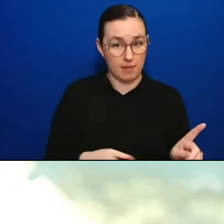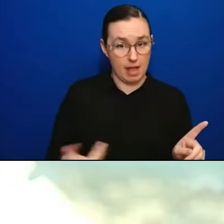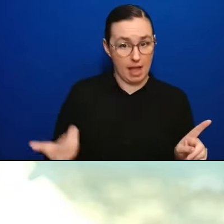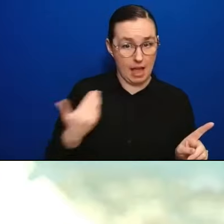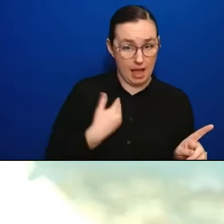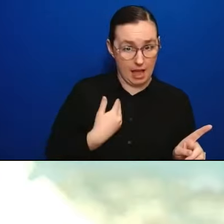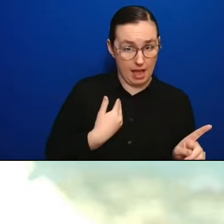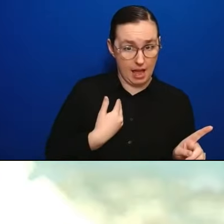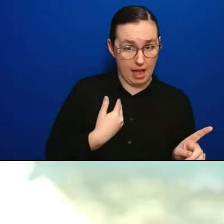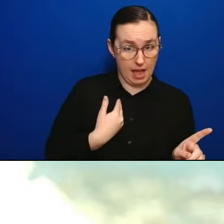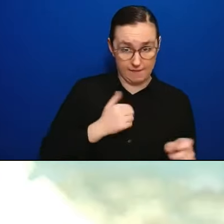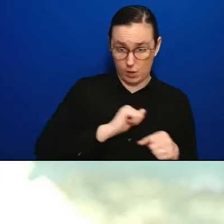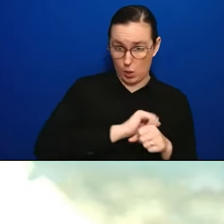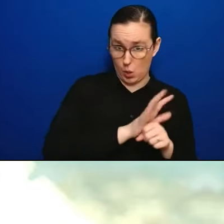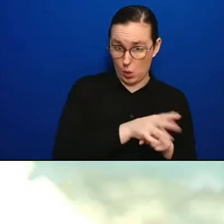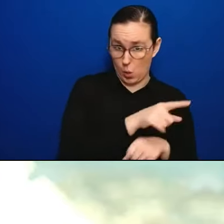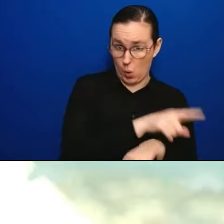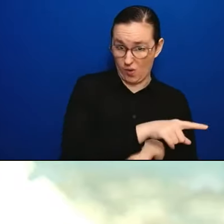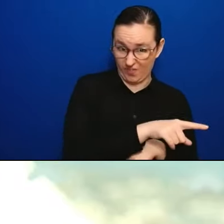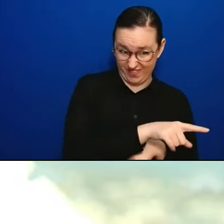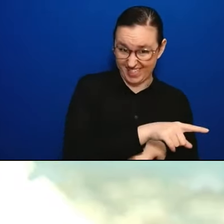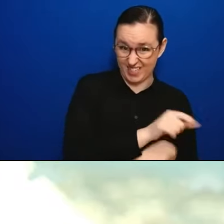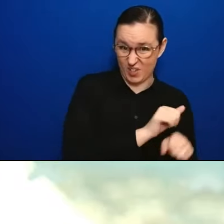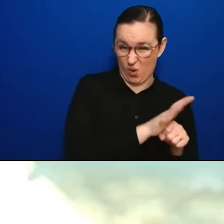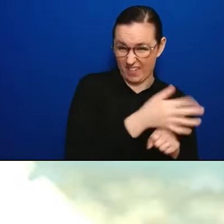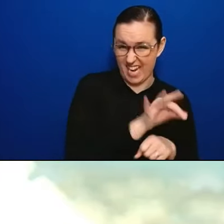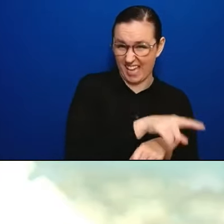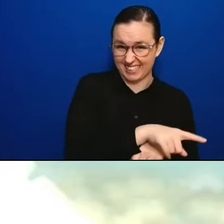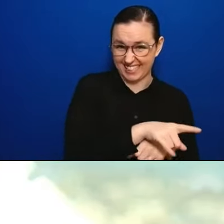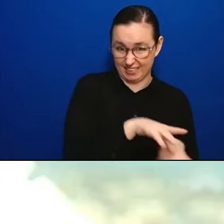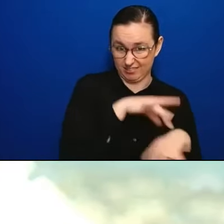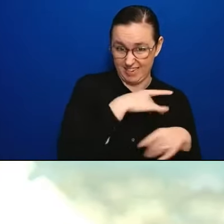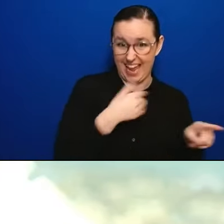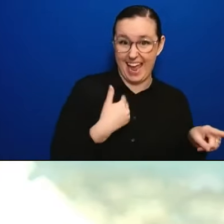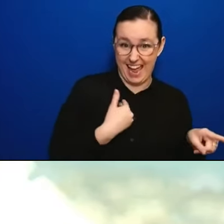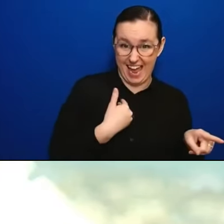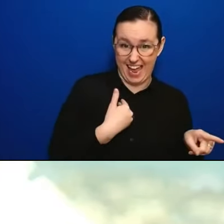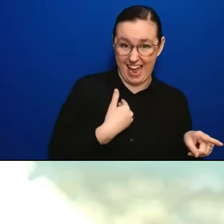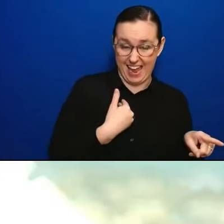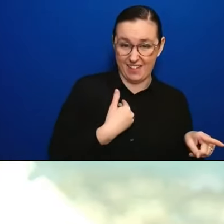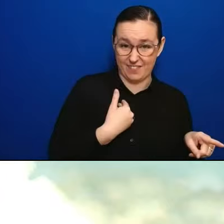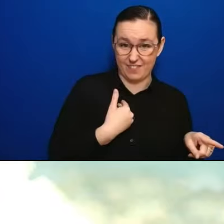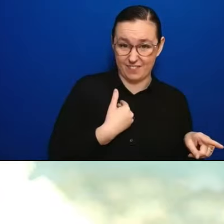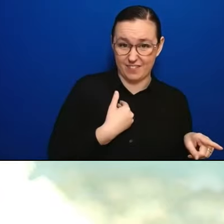people in the hospital continues to be the same.